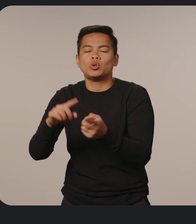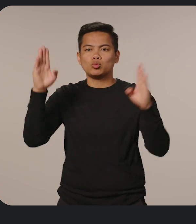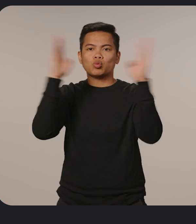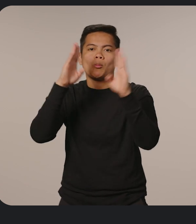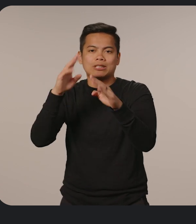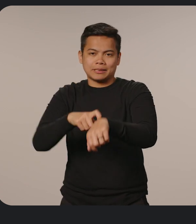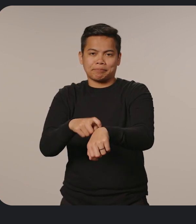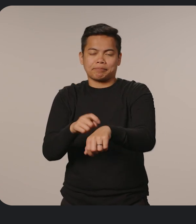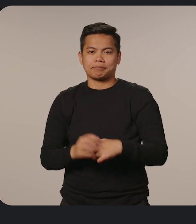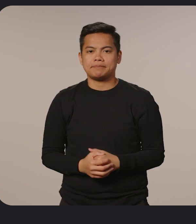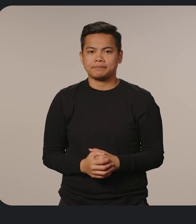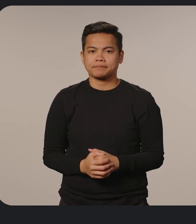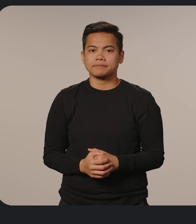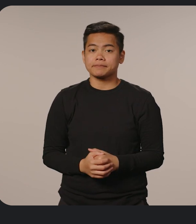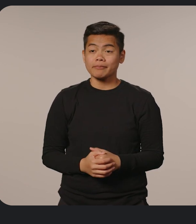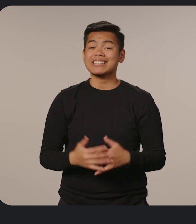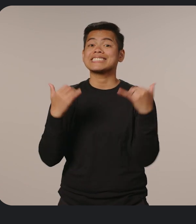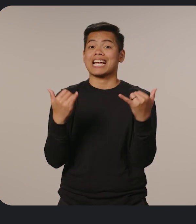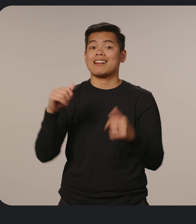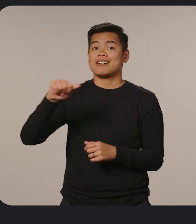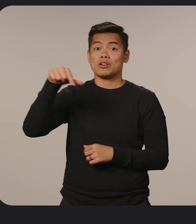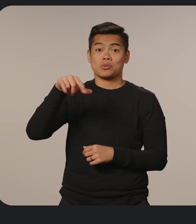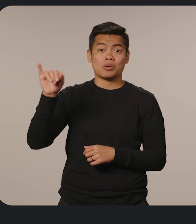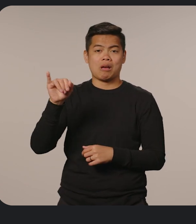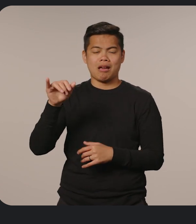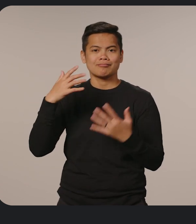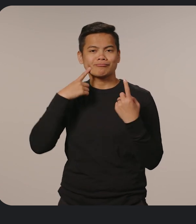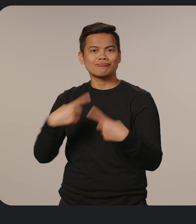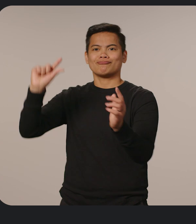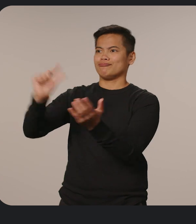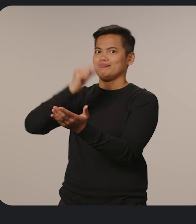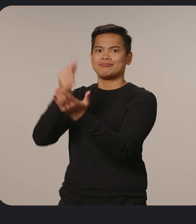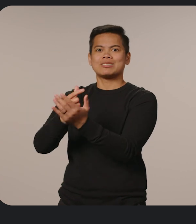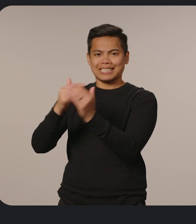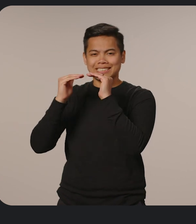turnaround times